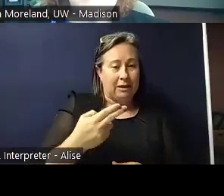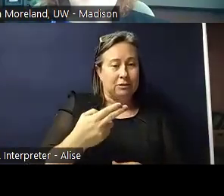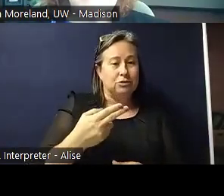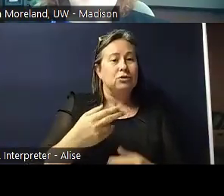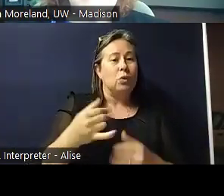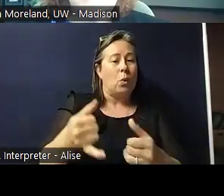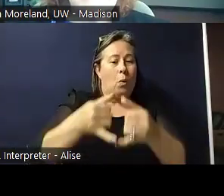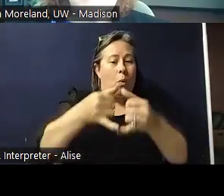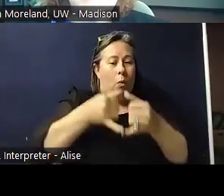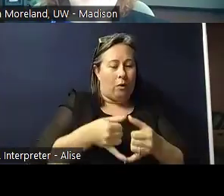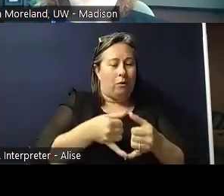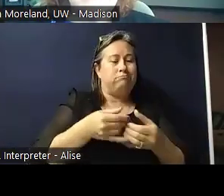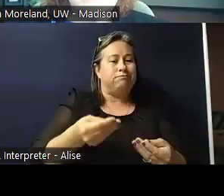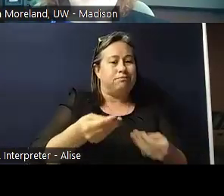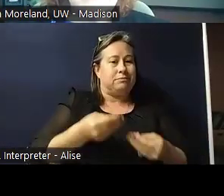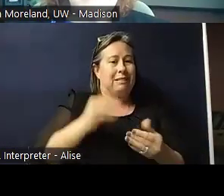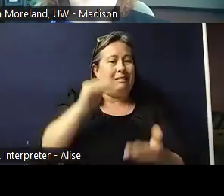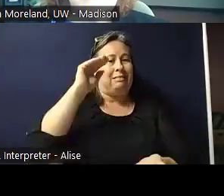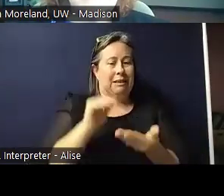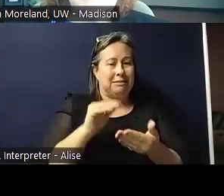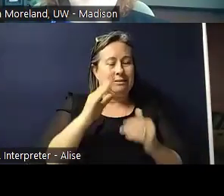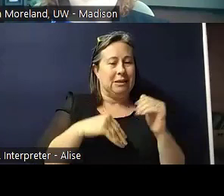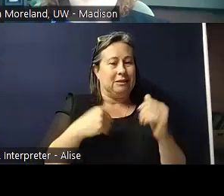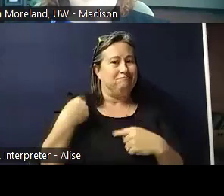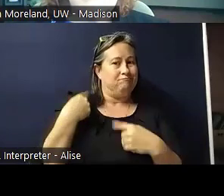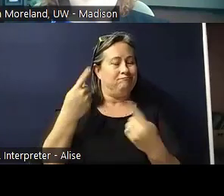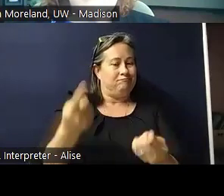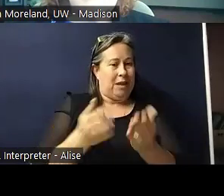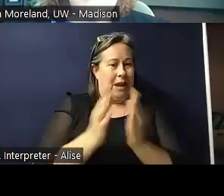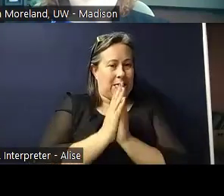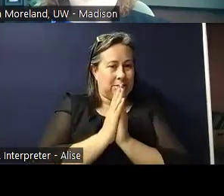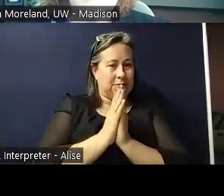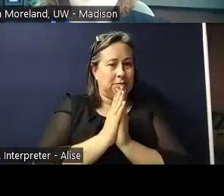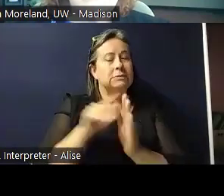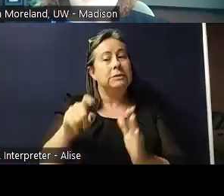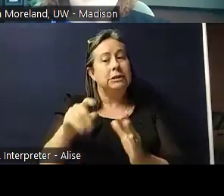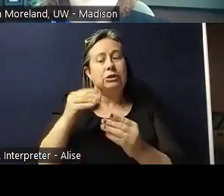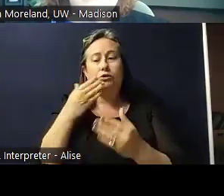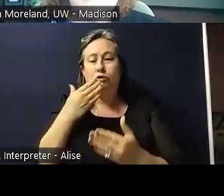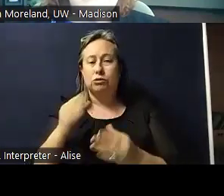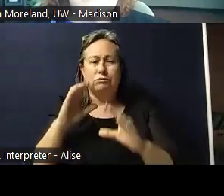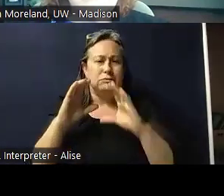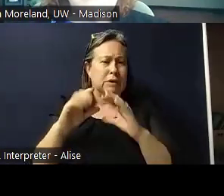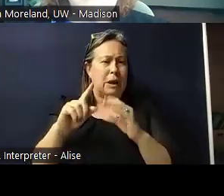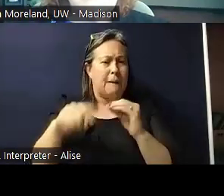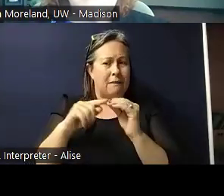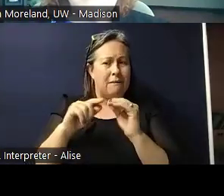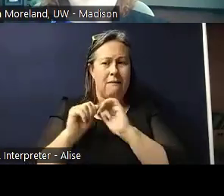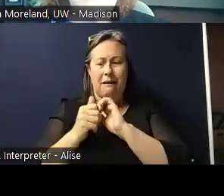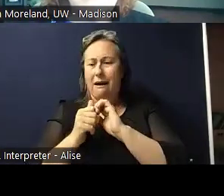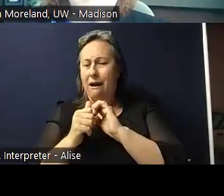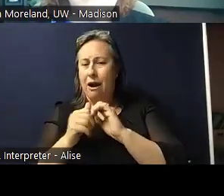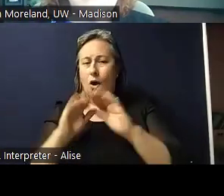and so there needs to be a really big communication at the time of the award with the subrecipient about how rebudgeting is going to occur